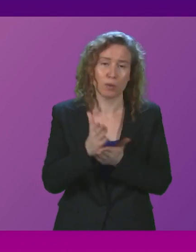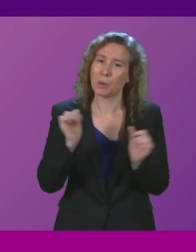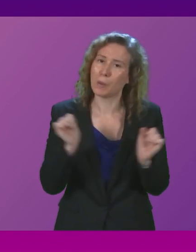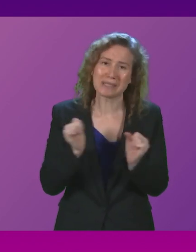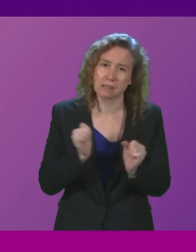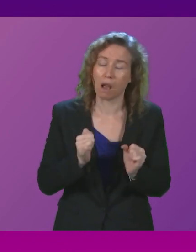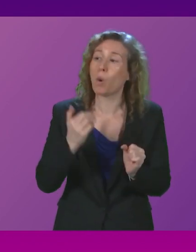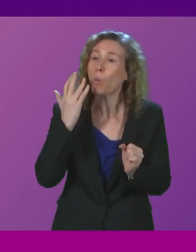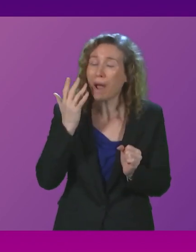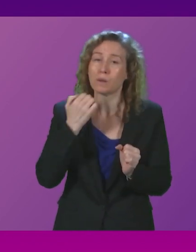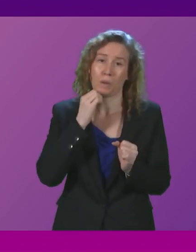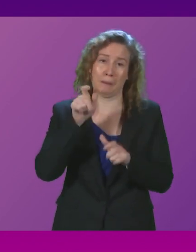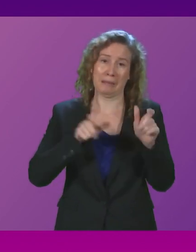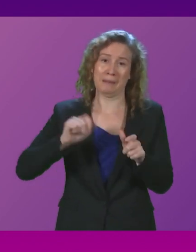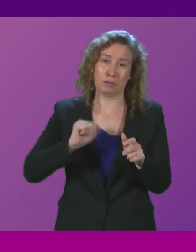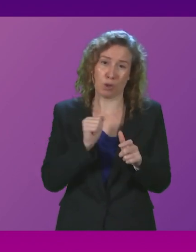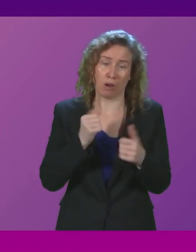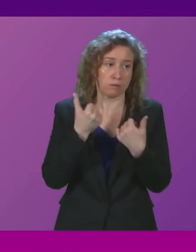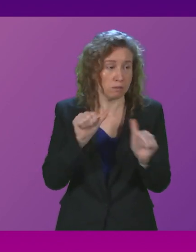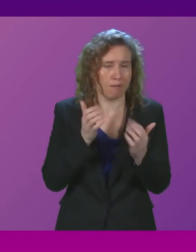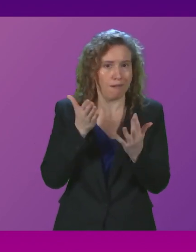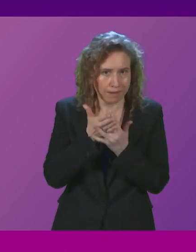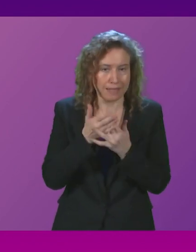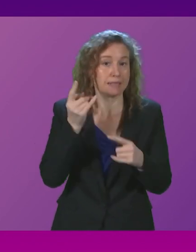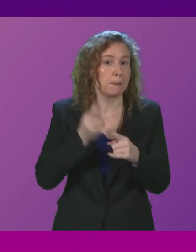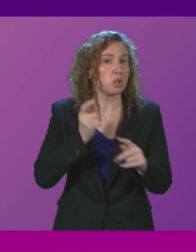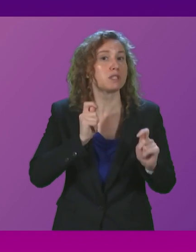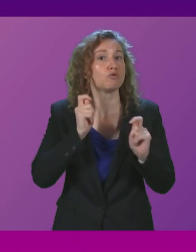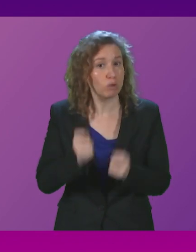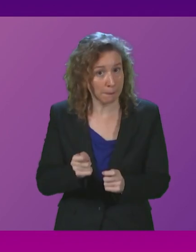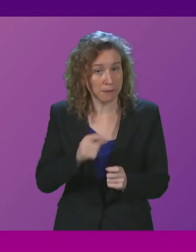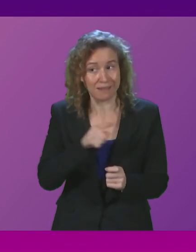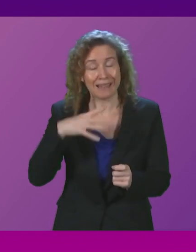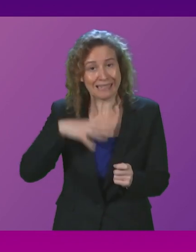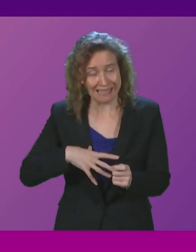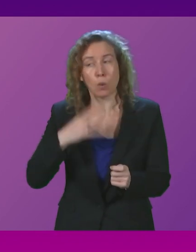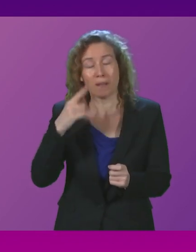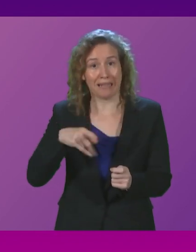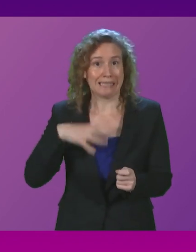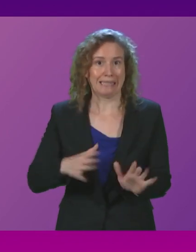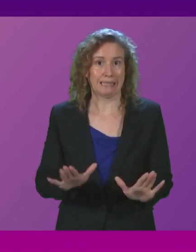When will people in Scotland get access to the emergency treatment that they deserve when they need it?